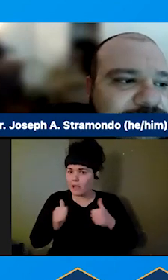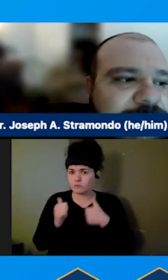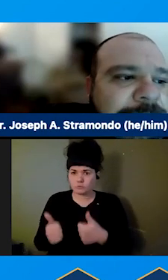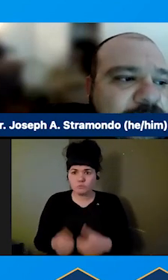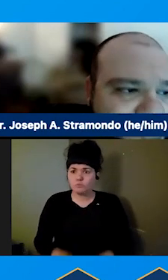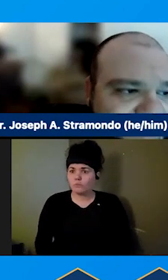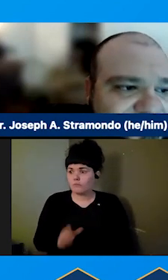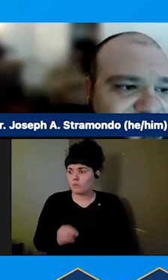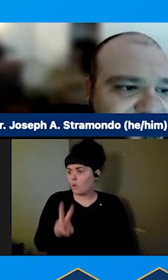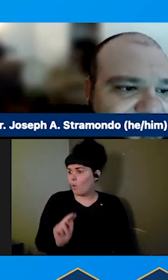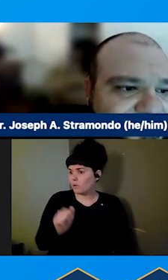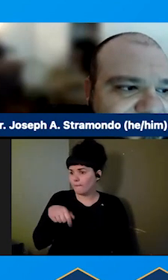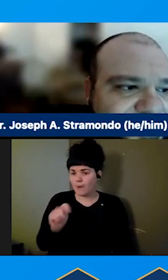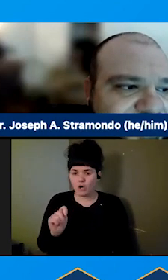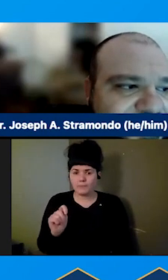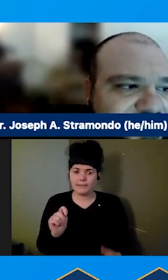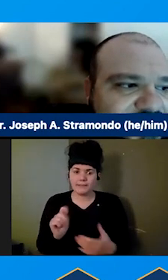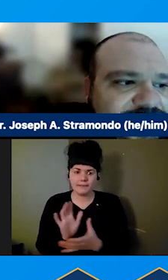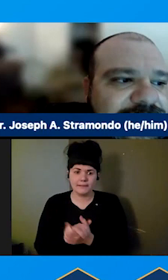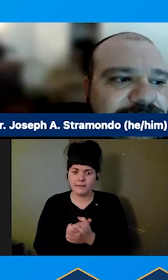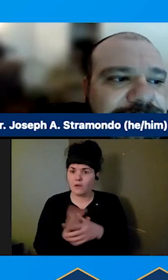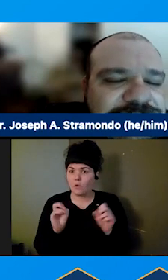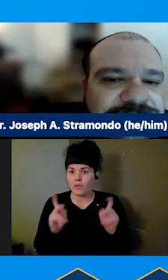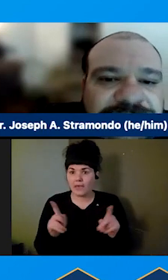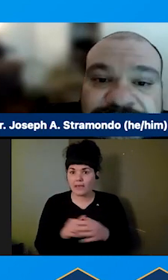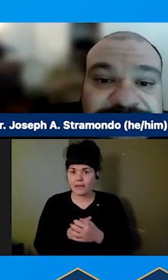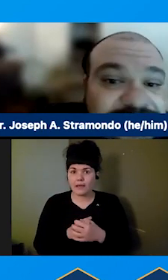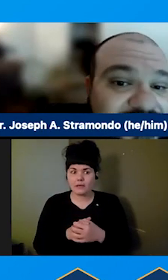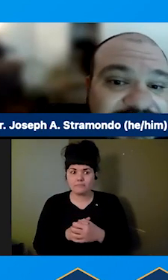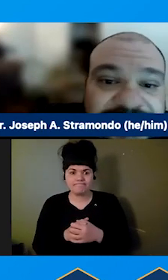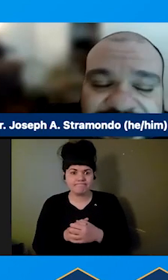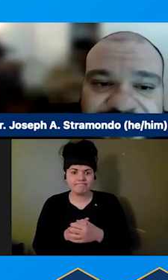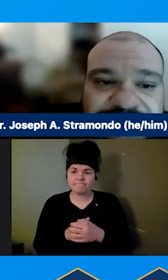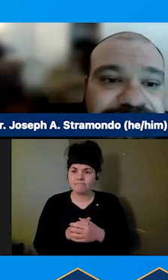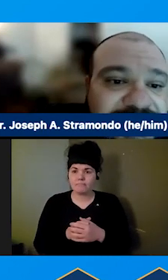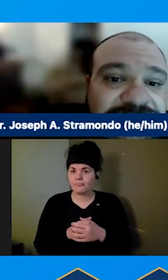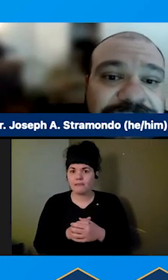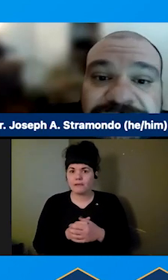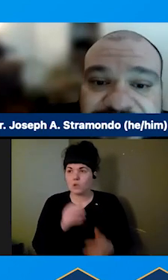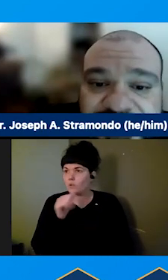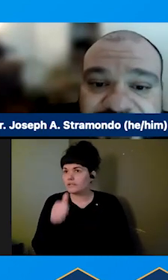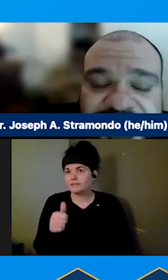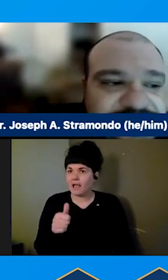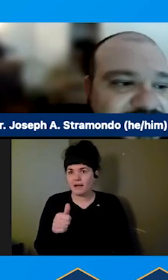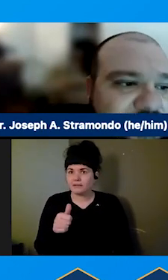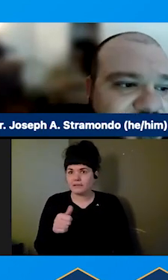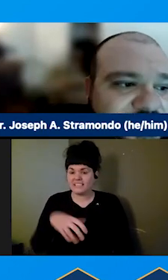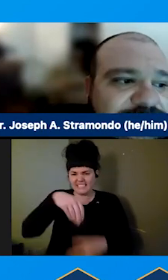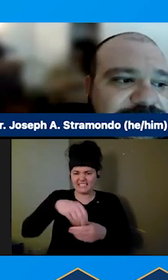house or their own apartment. Okay. So it's not in sort of a big building and it's not with